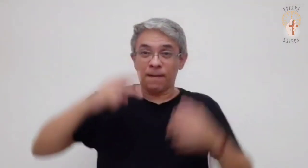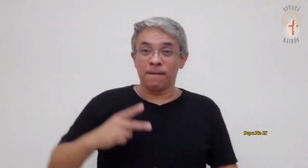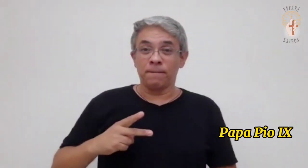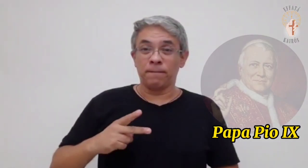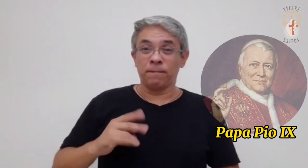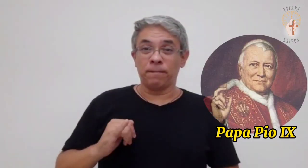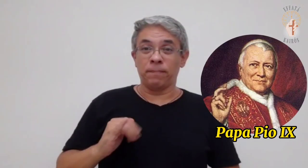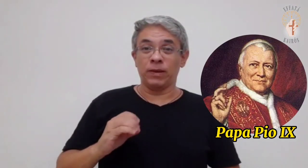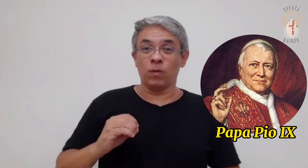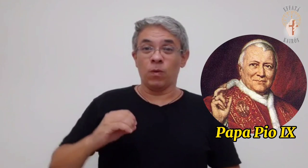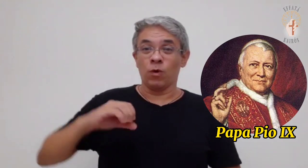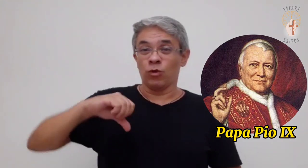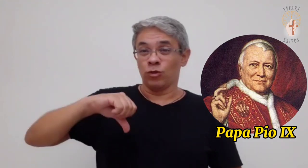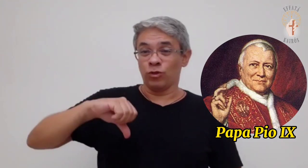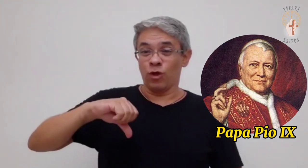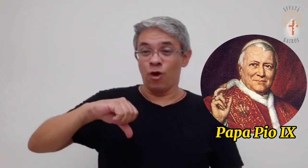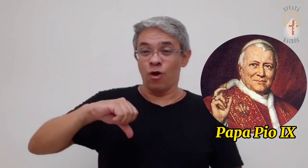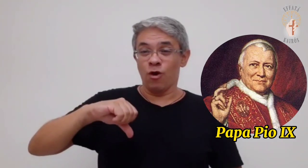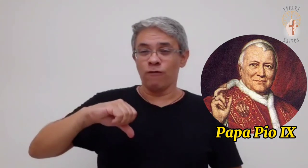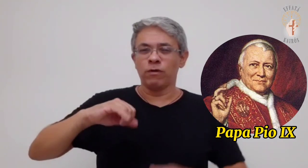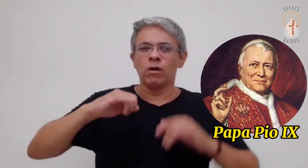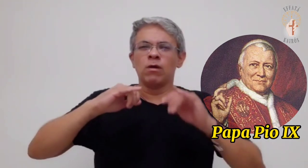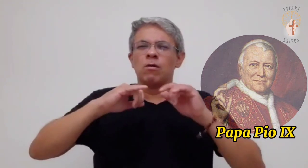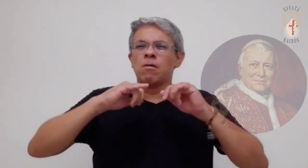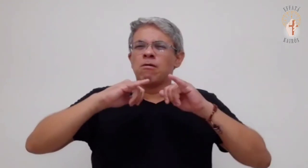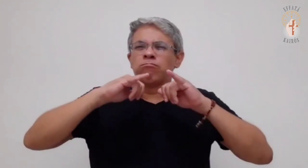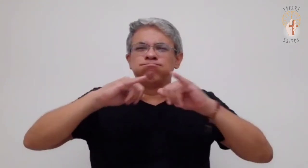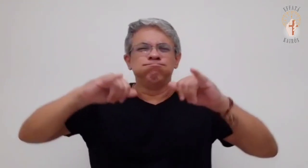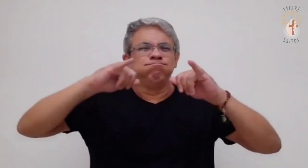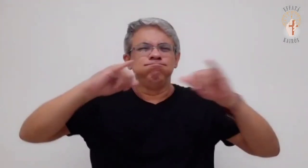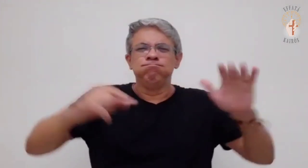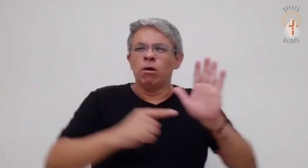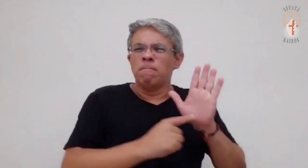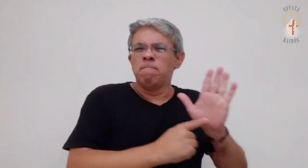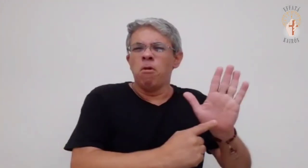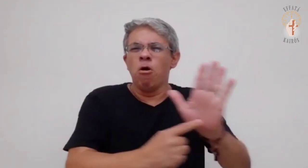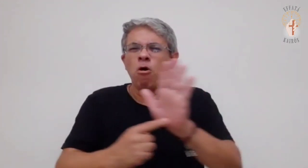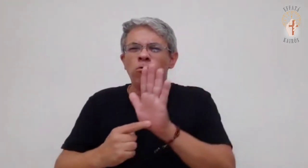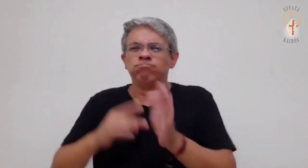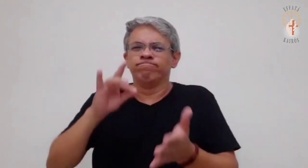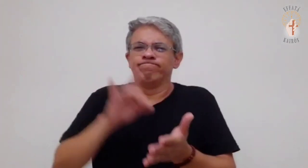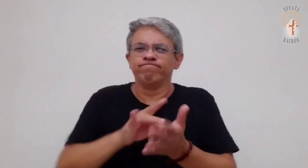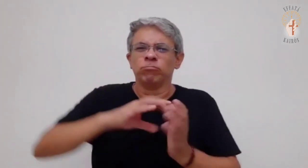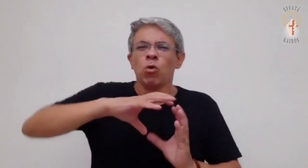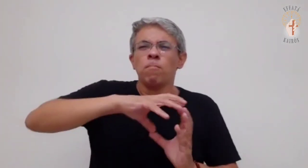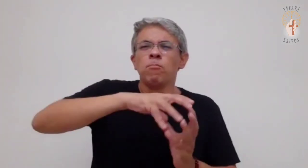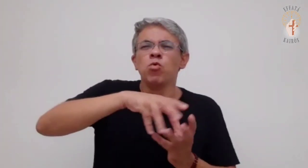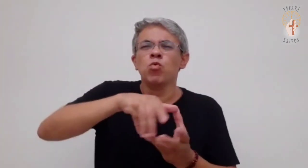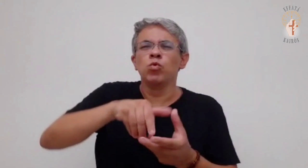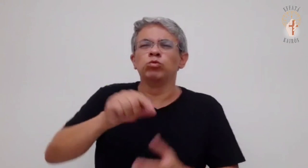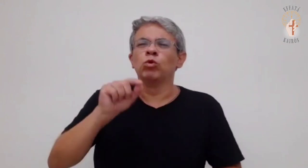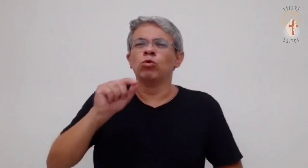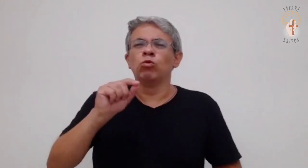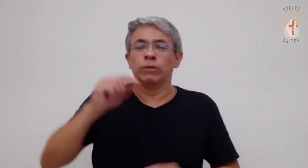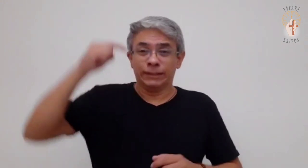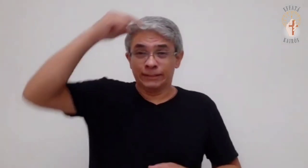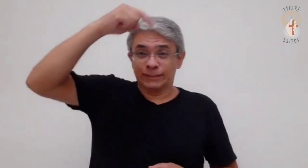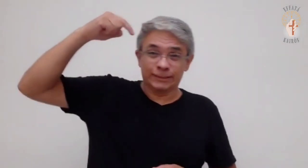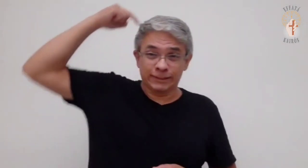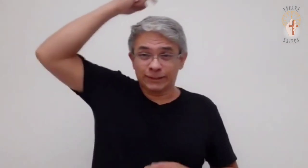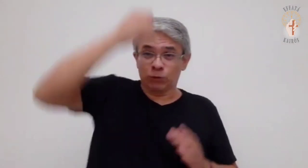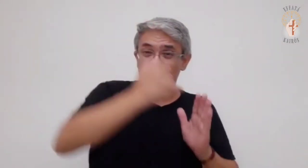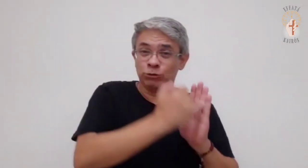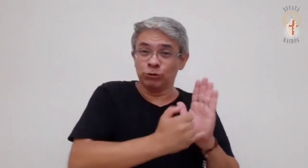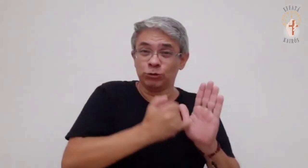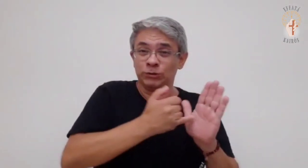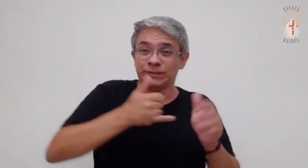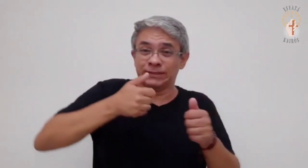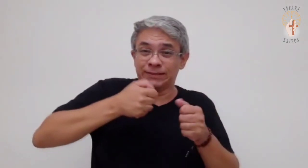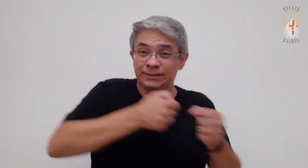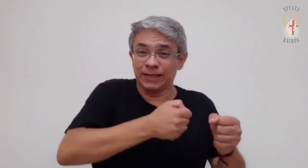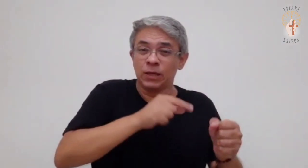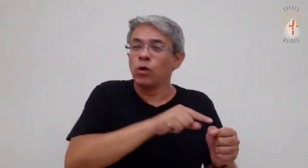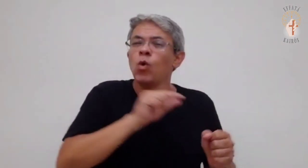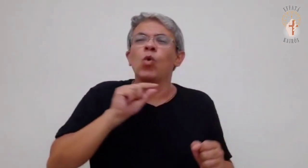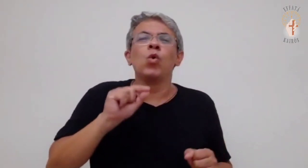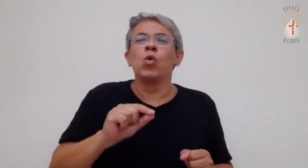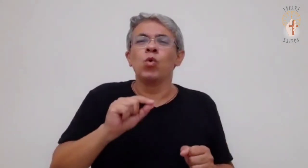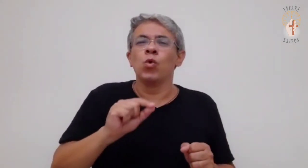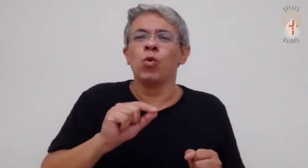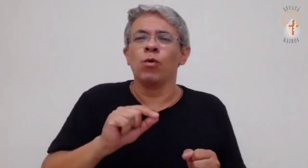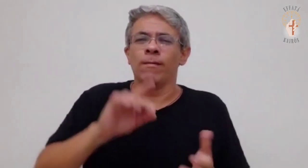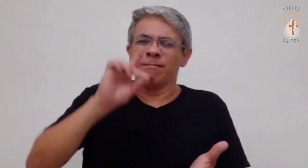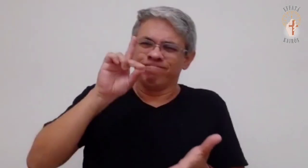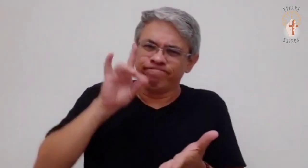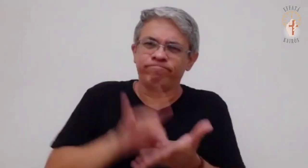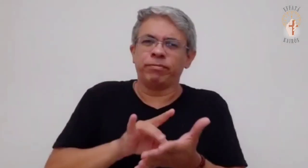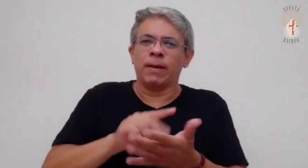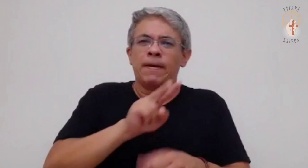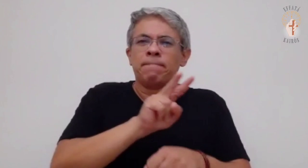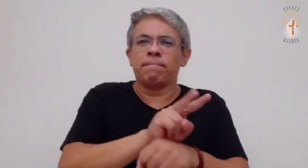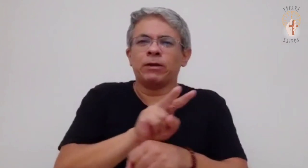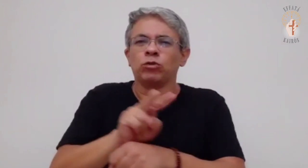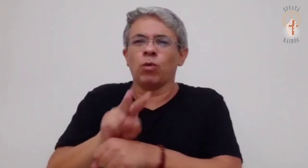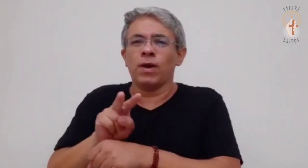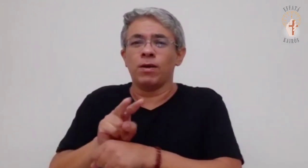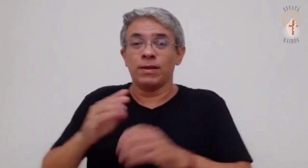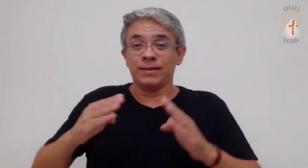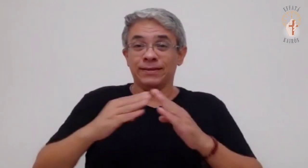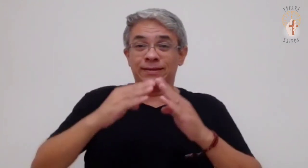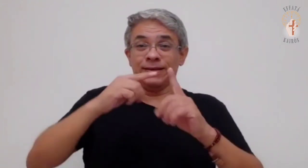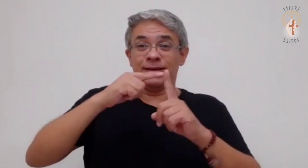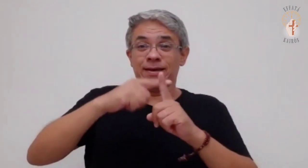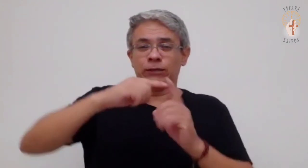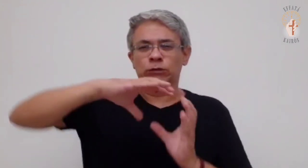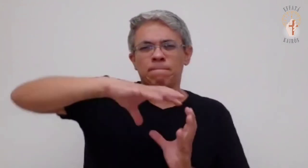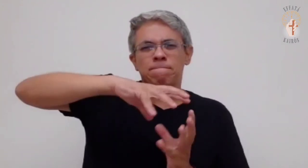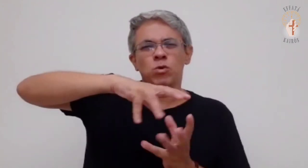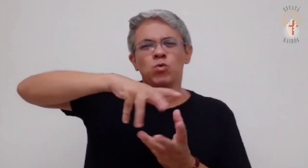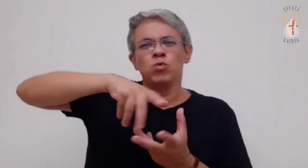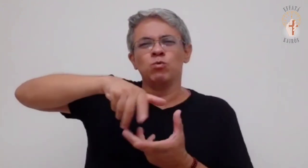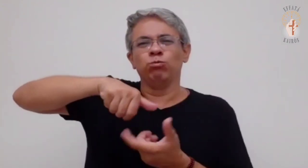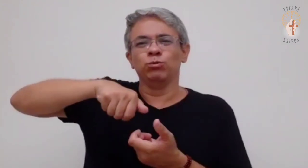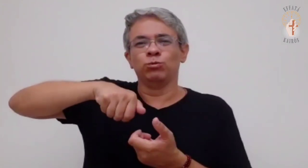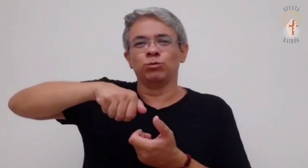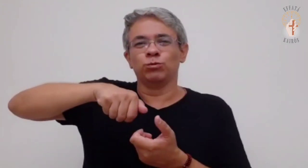Saint Joseph was officially declared the Universal Patron of the Church by Pope Pius IX.